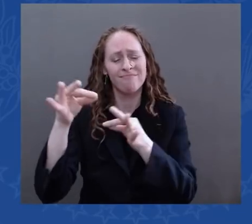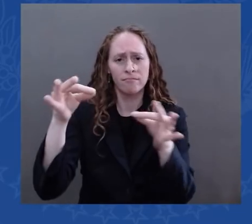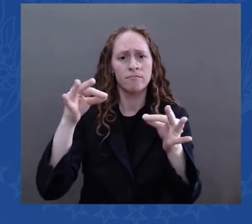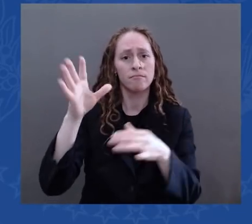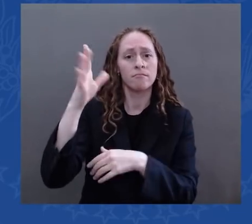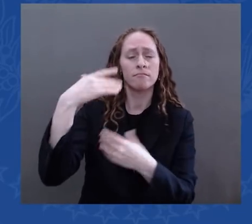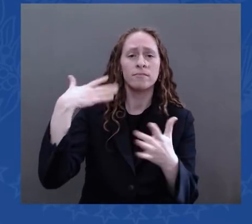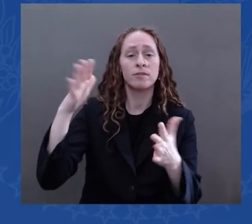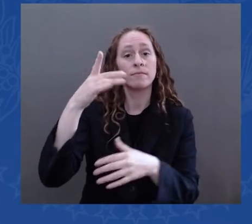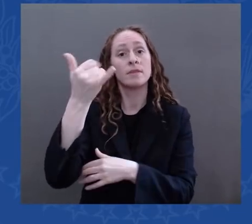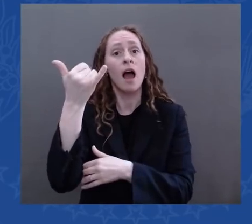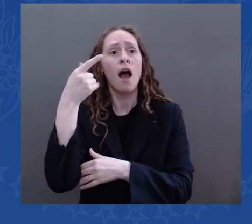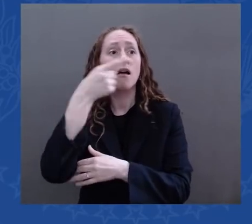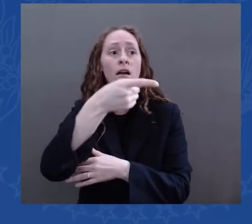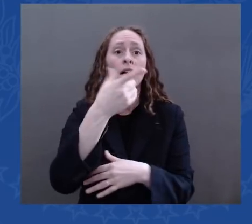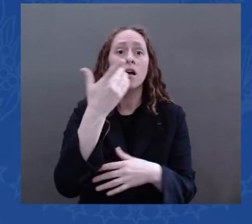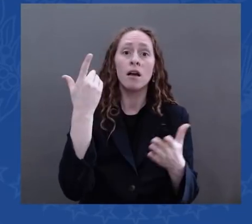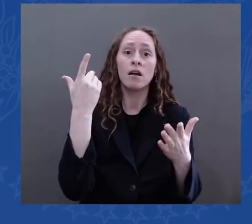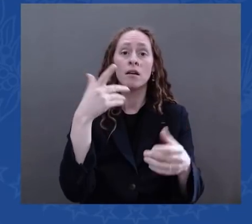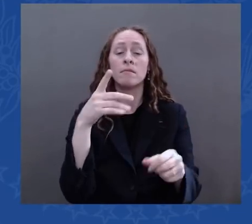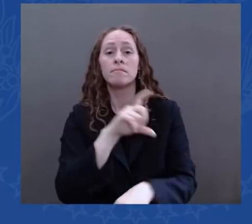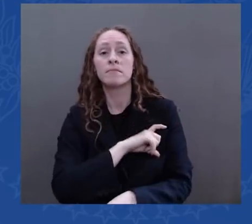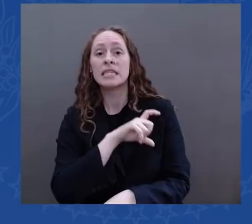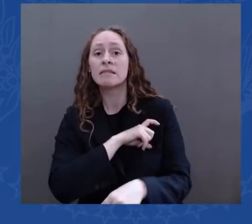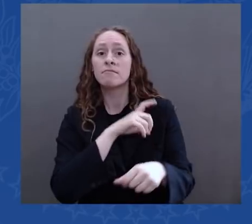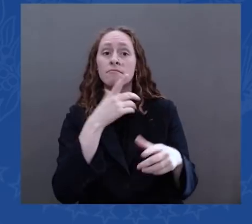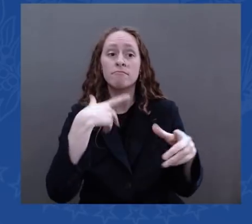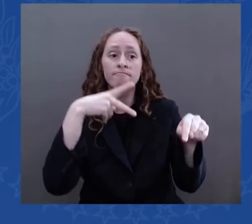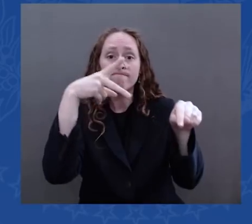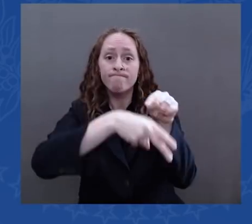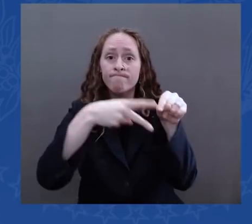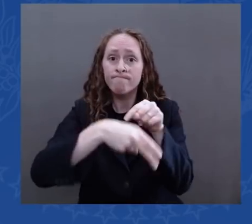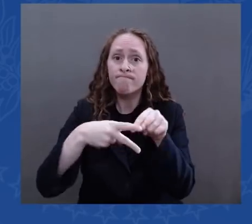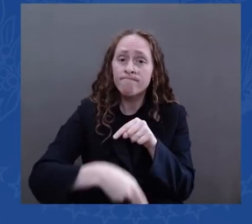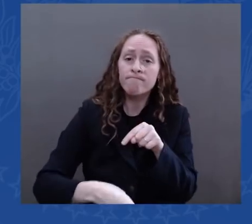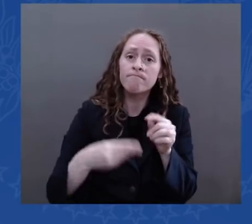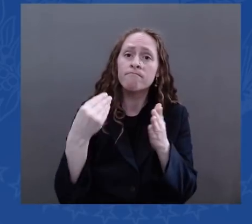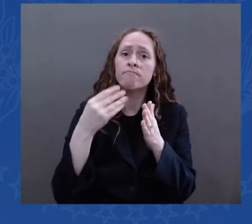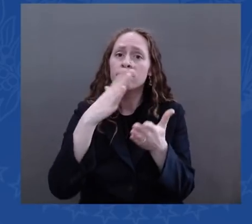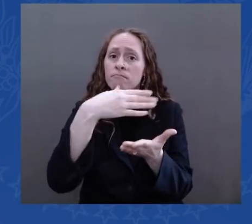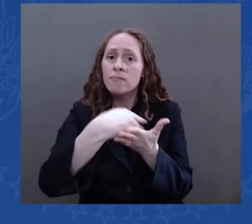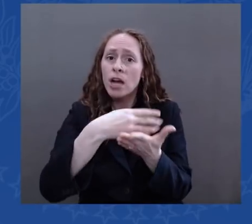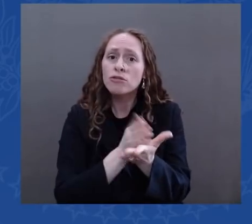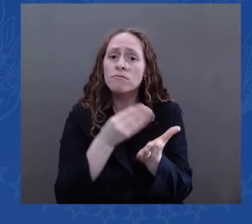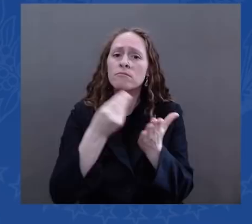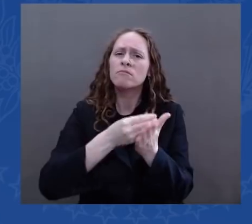they need, training, and foundation, and partners and protectors that our communities need.